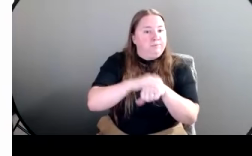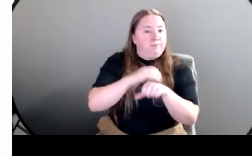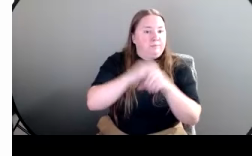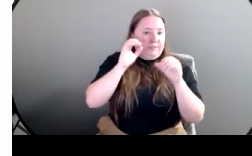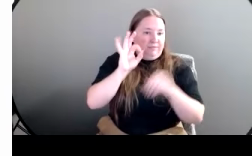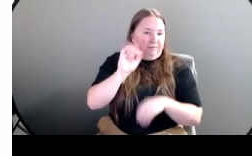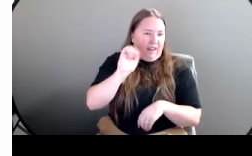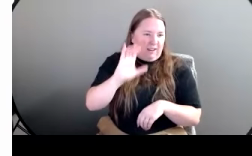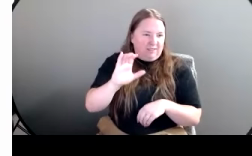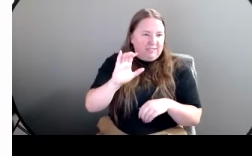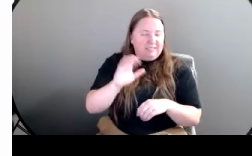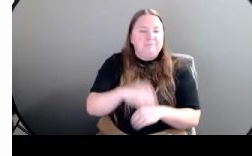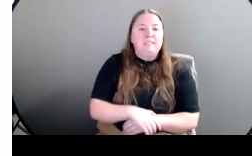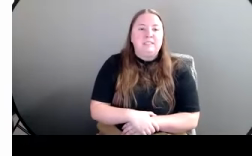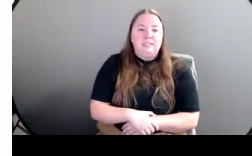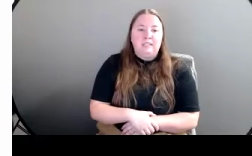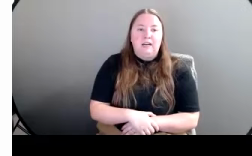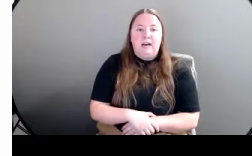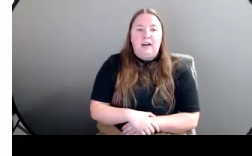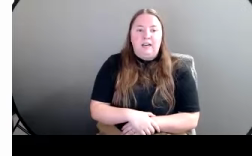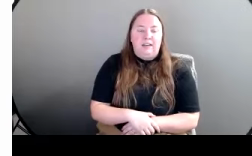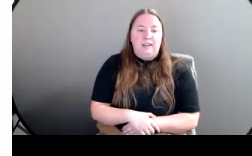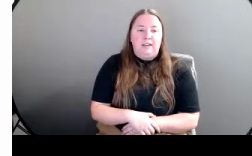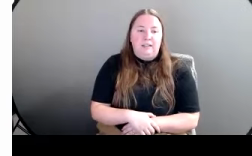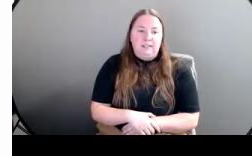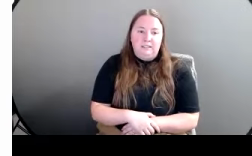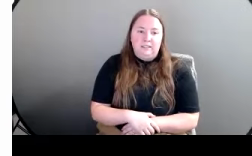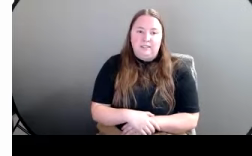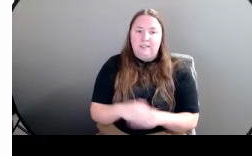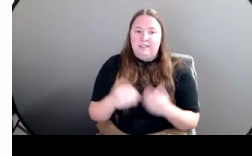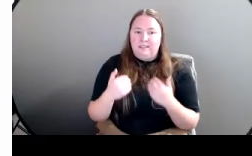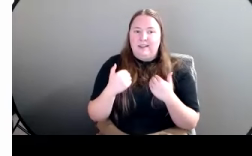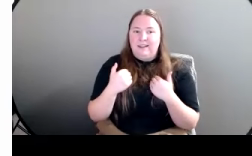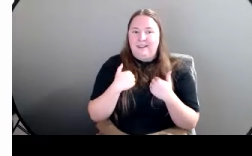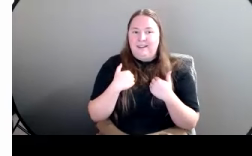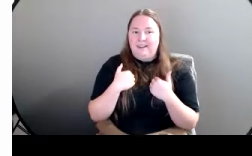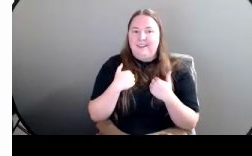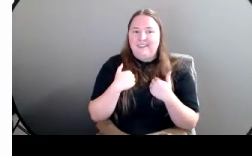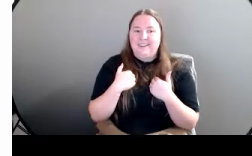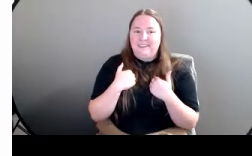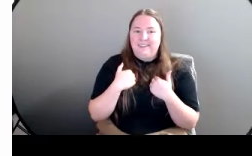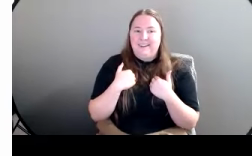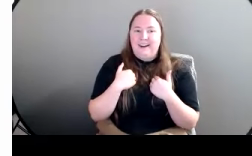that you have like a rhetoric book or, you know, the big textbook,